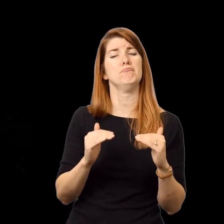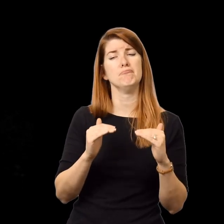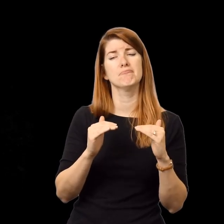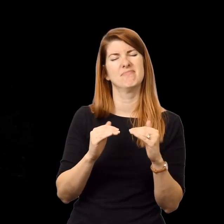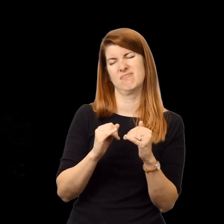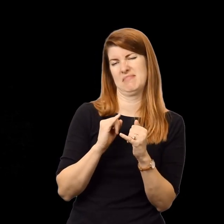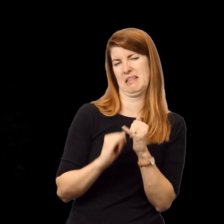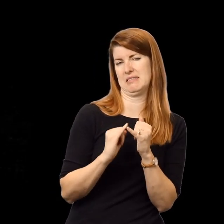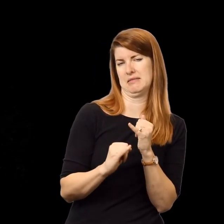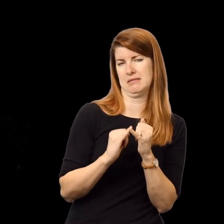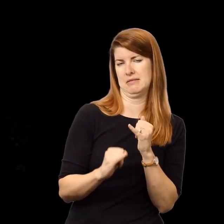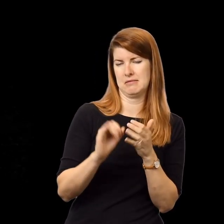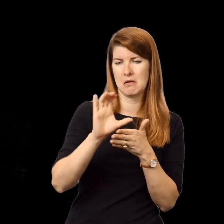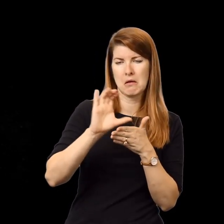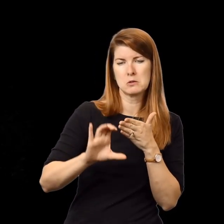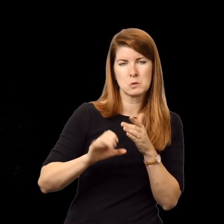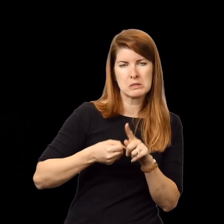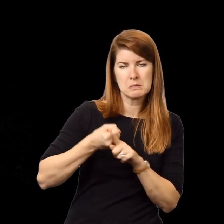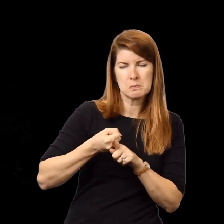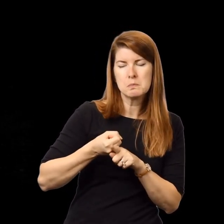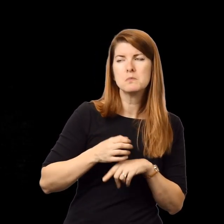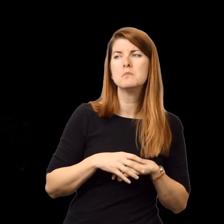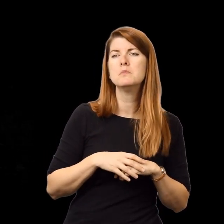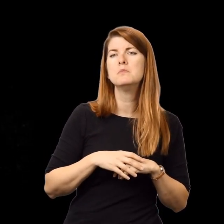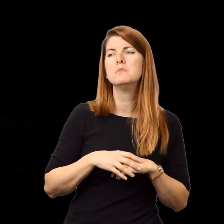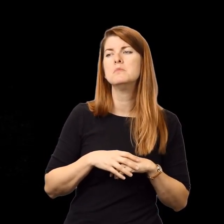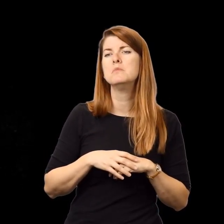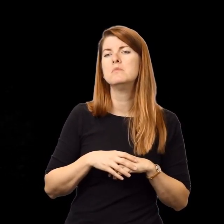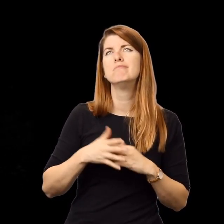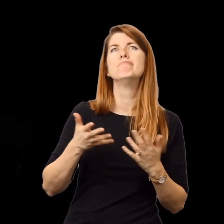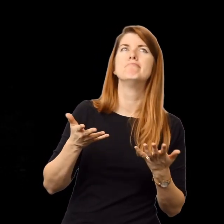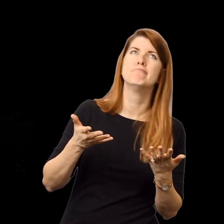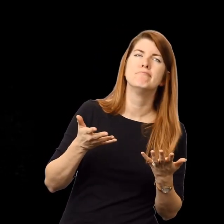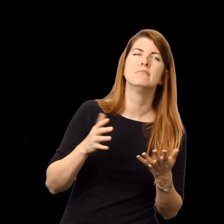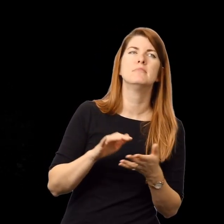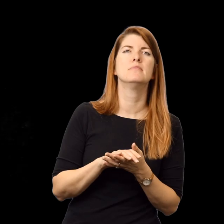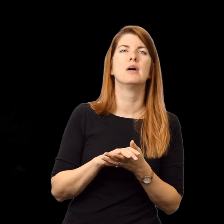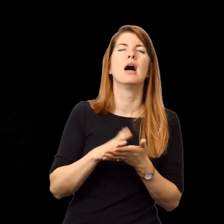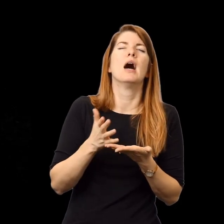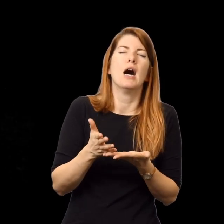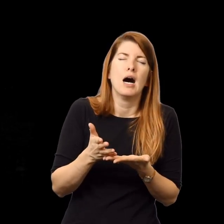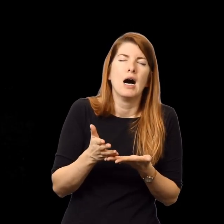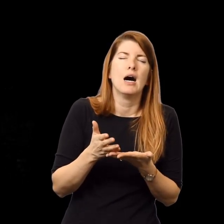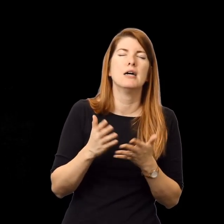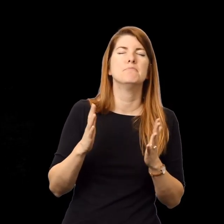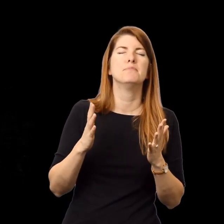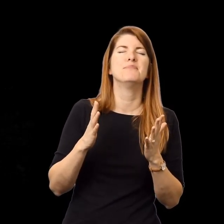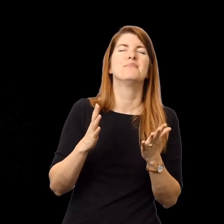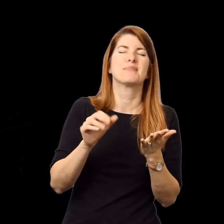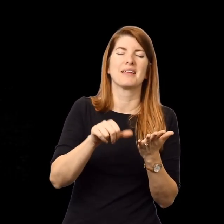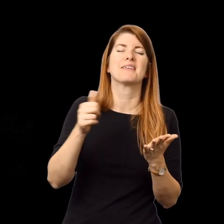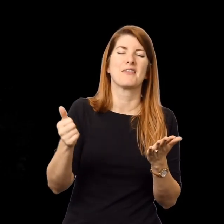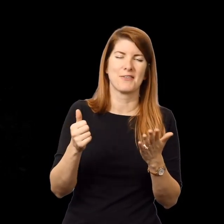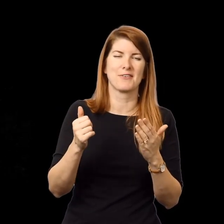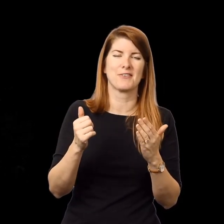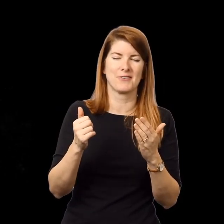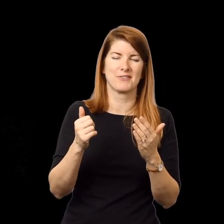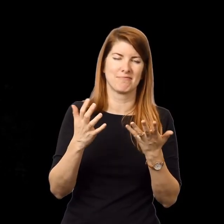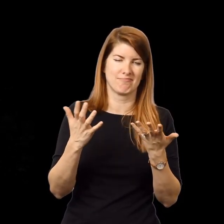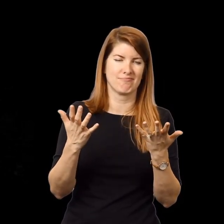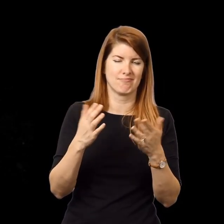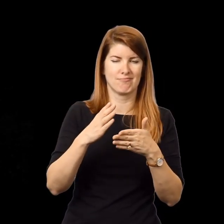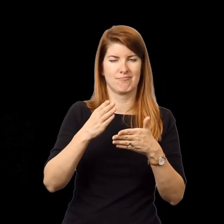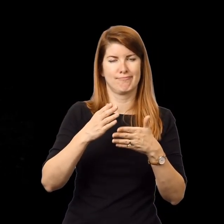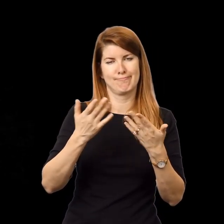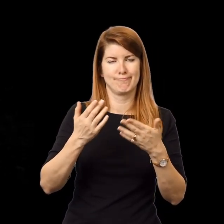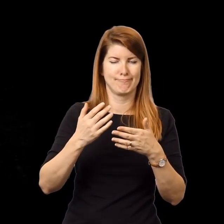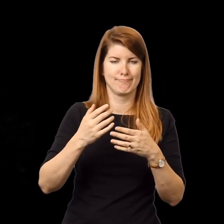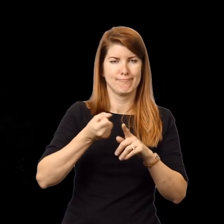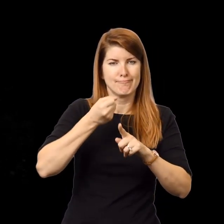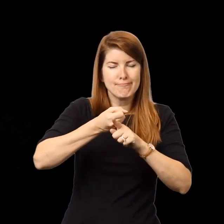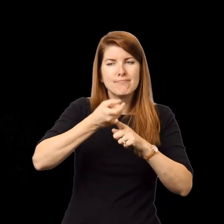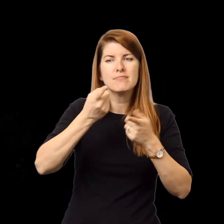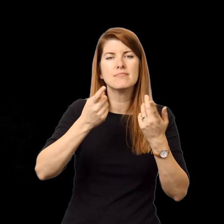Another consequence or last consequence is, or another consequence is emotional dysregulation.